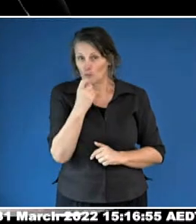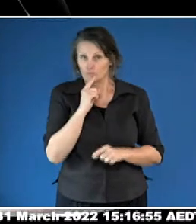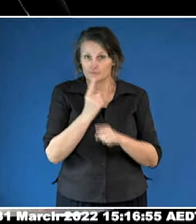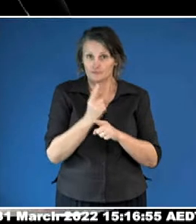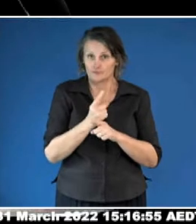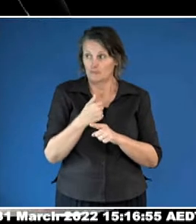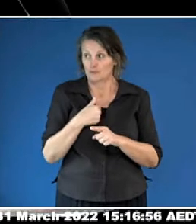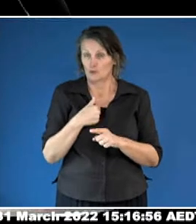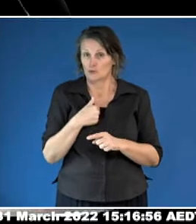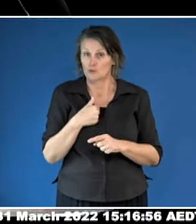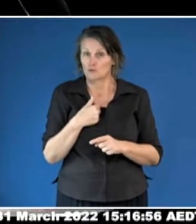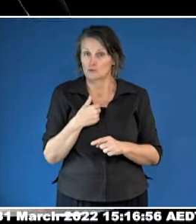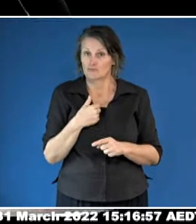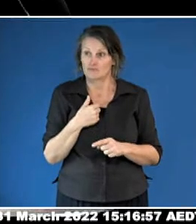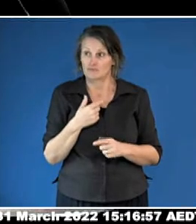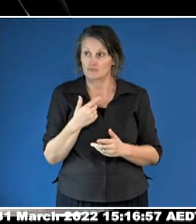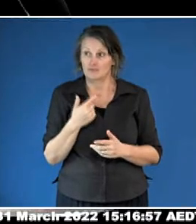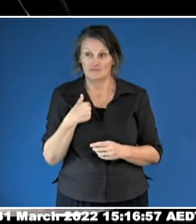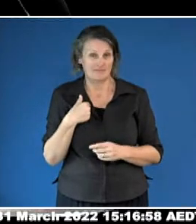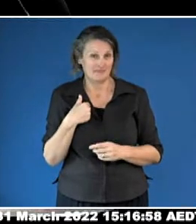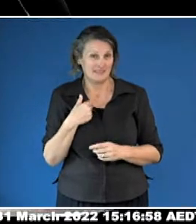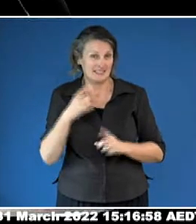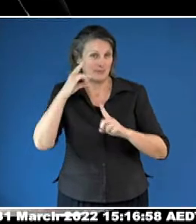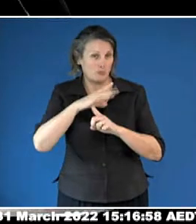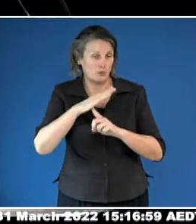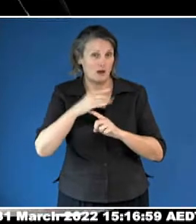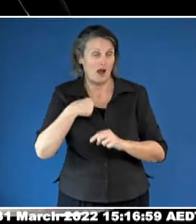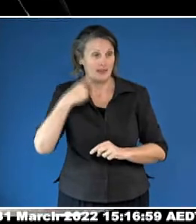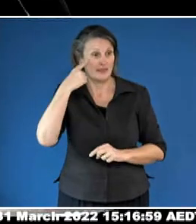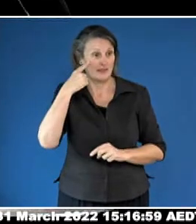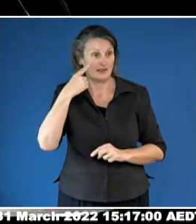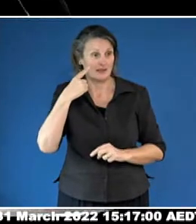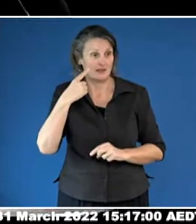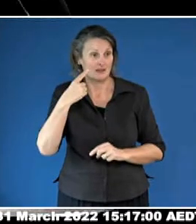every hearing almost, is the critical role of independent advocacy.